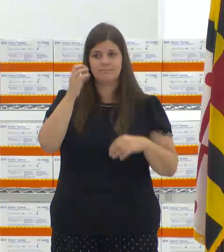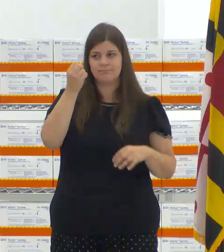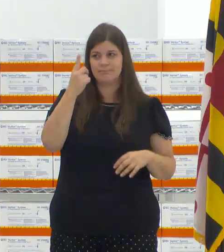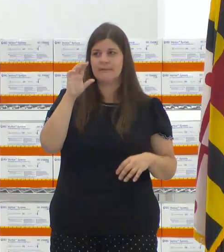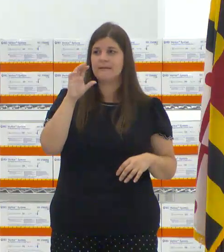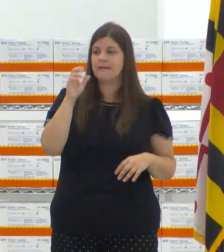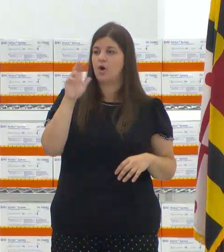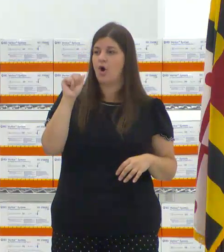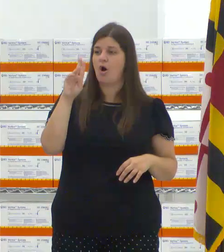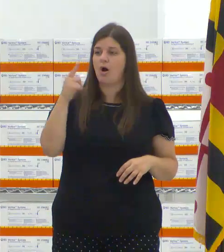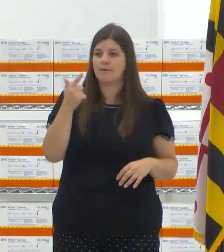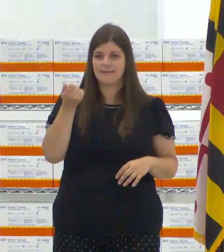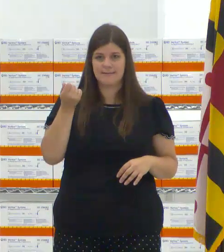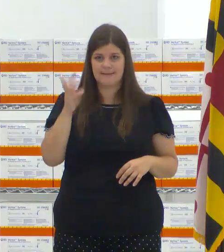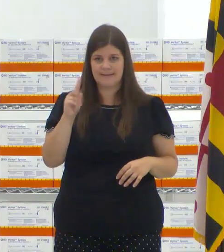So we will still have our